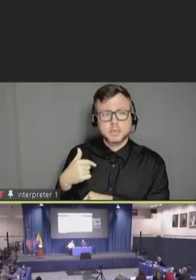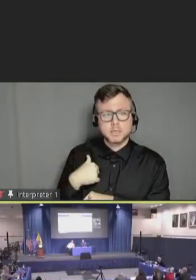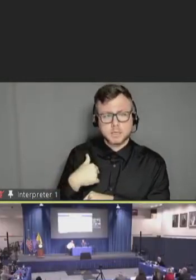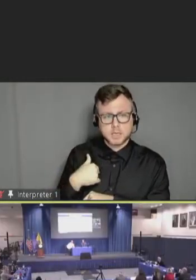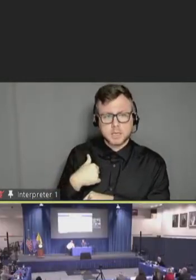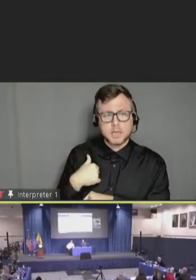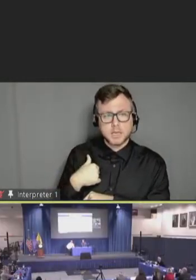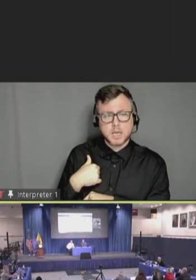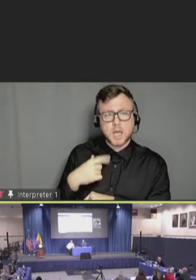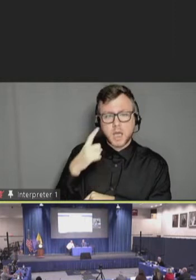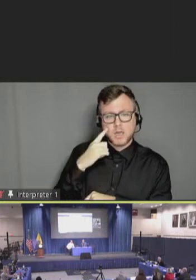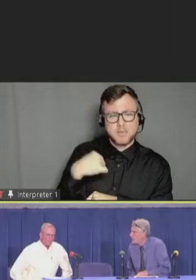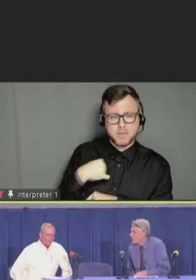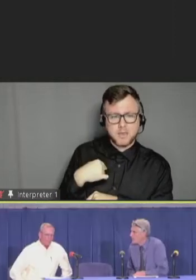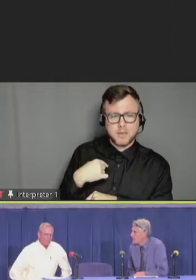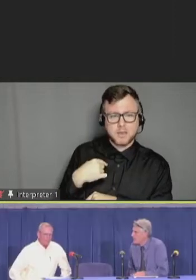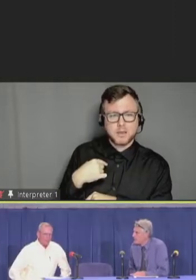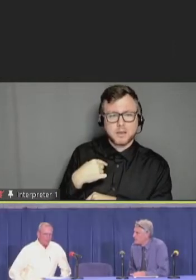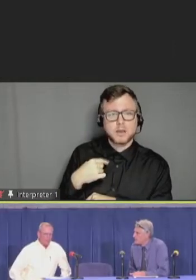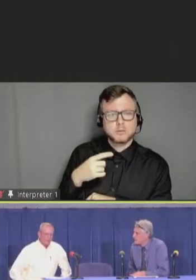I think those are very reasonable.